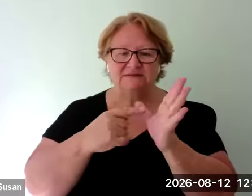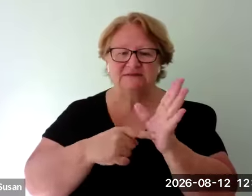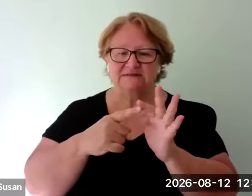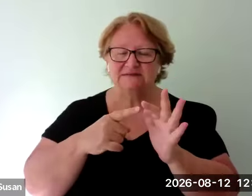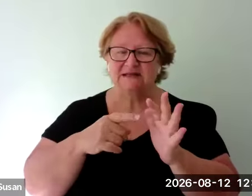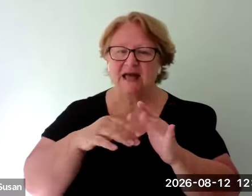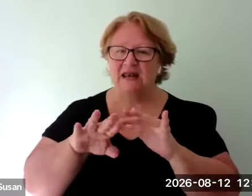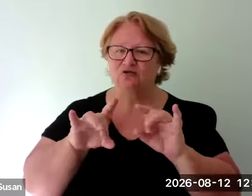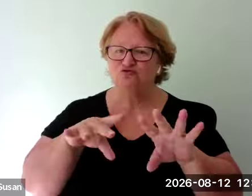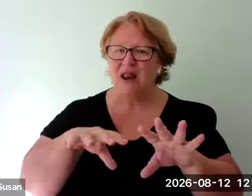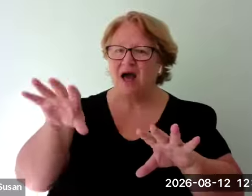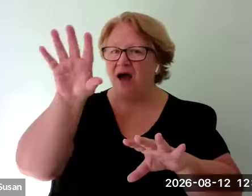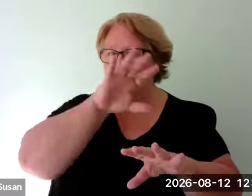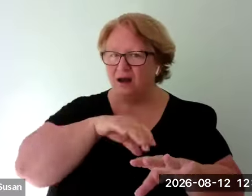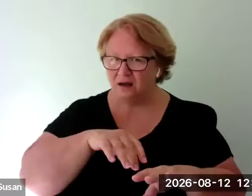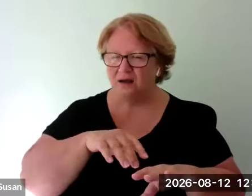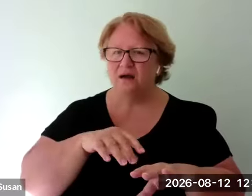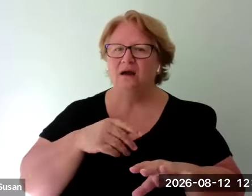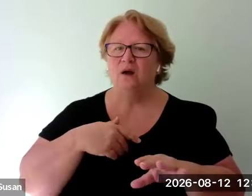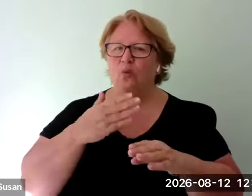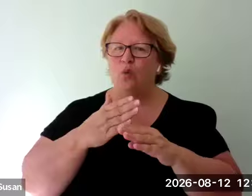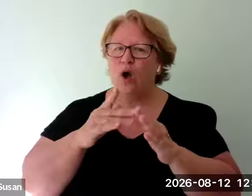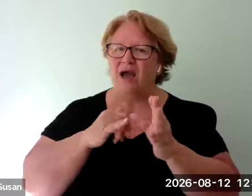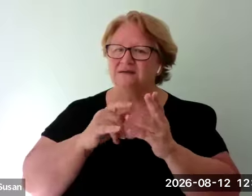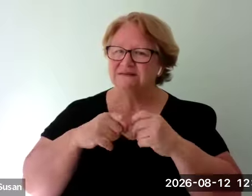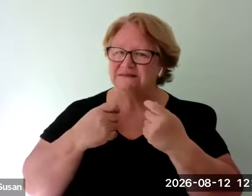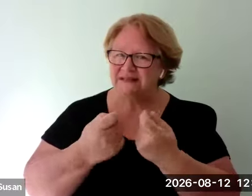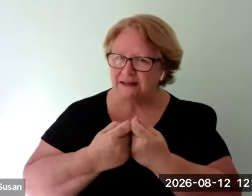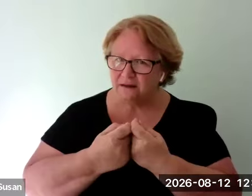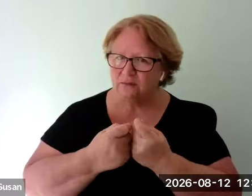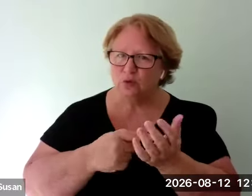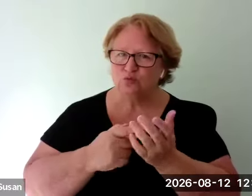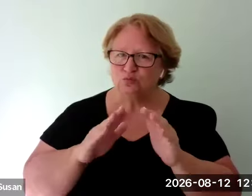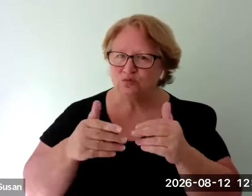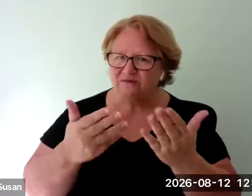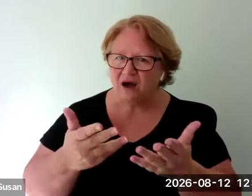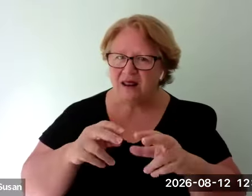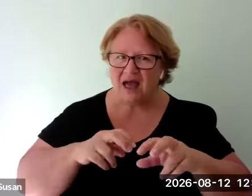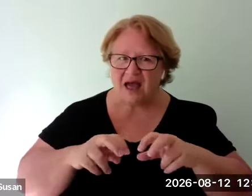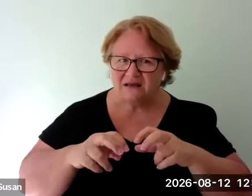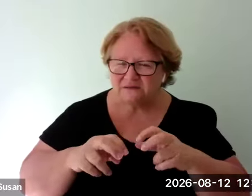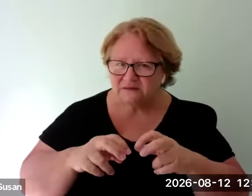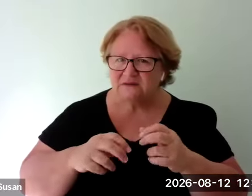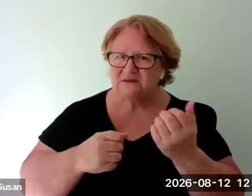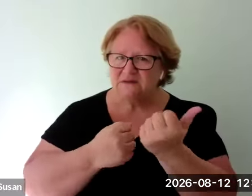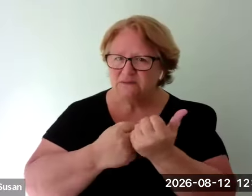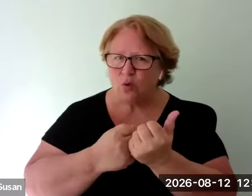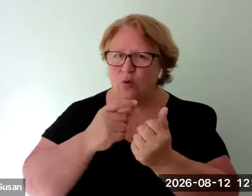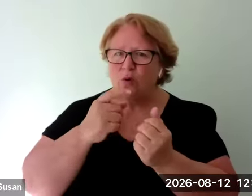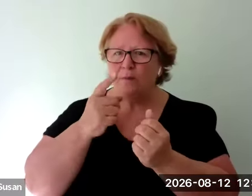. So we're a small but agile team and we have people in different states across Australia. We work together to